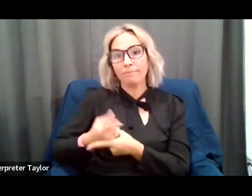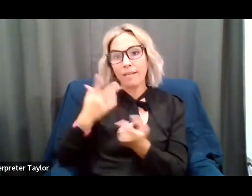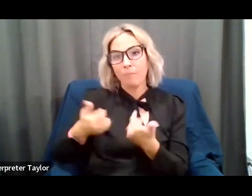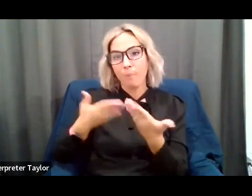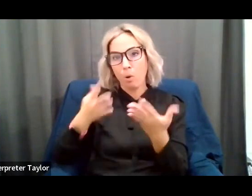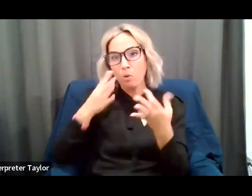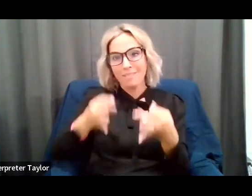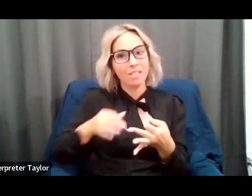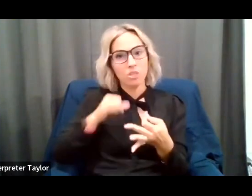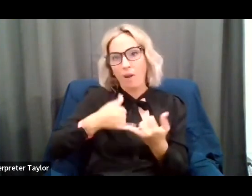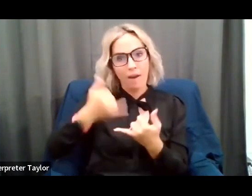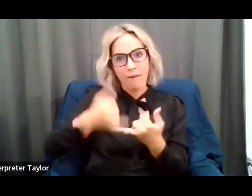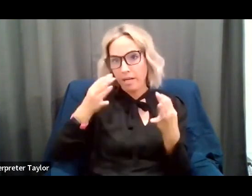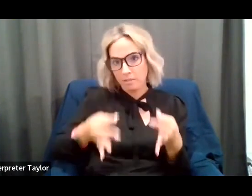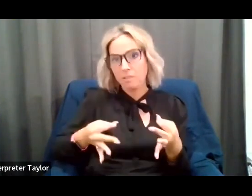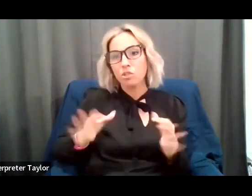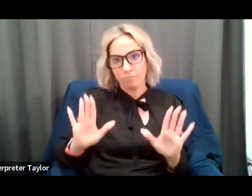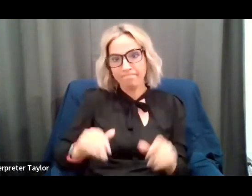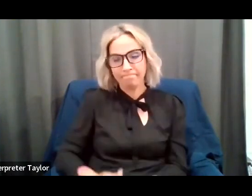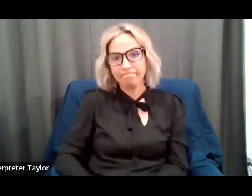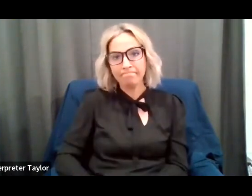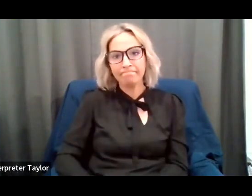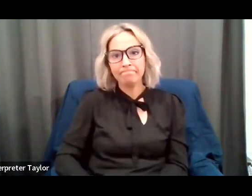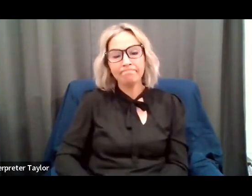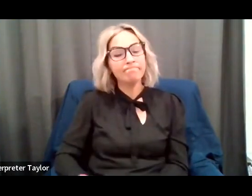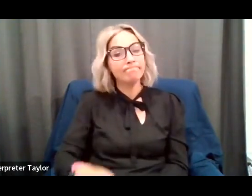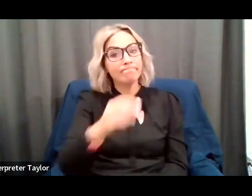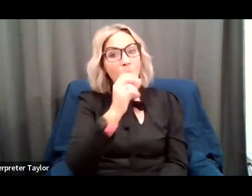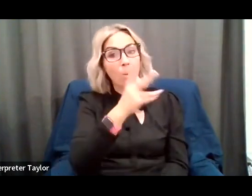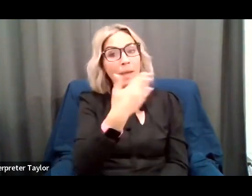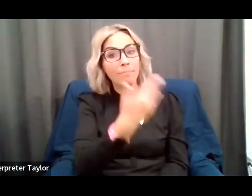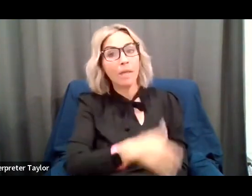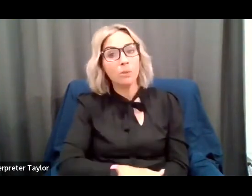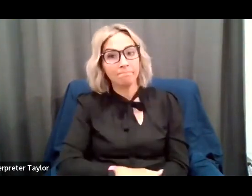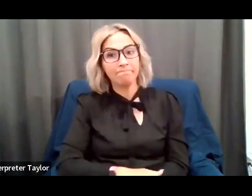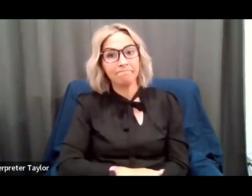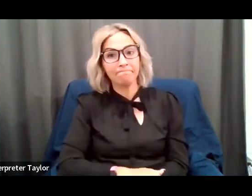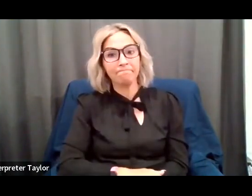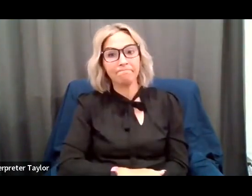It's not a final decision at this point. Okay. Thank you. Any questions?